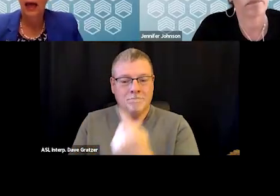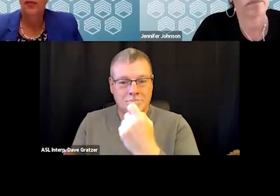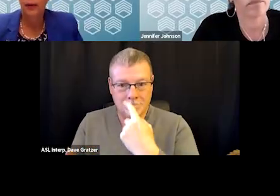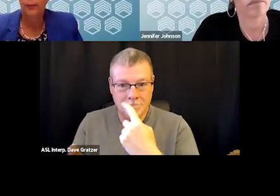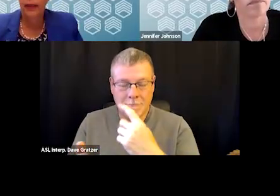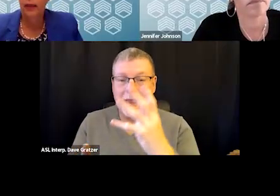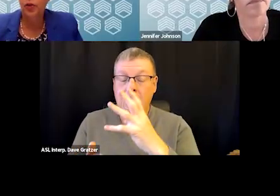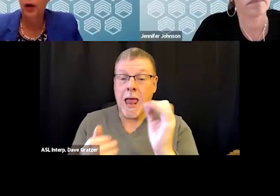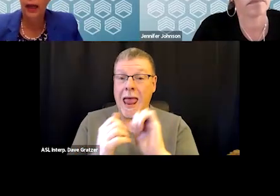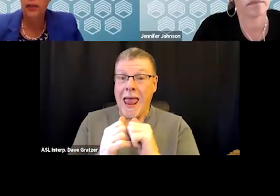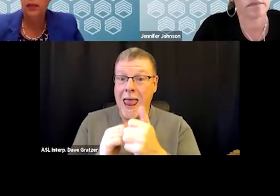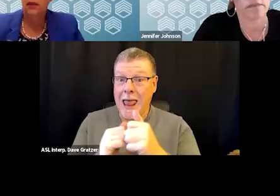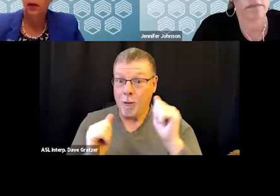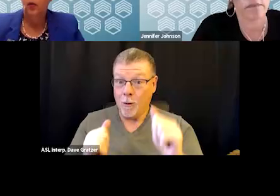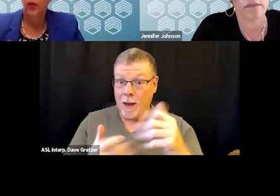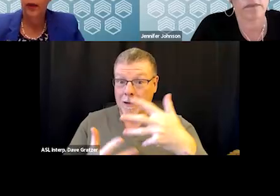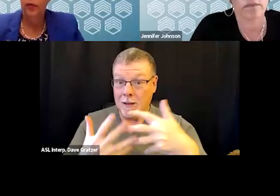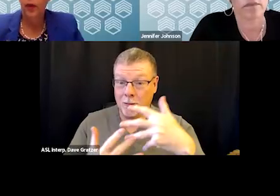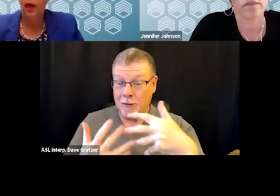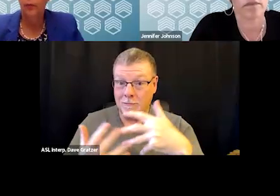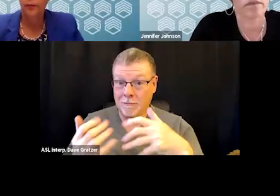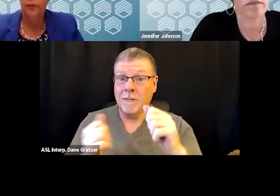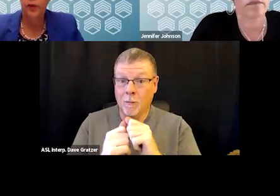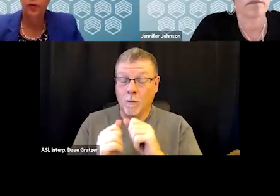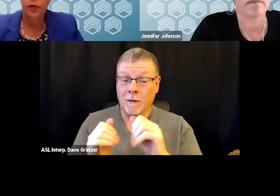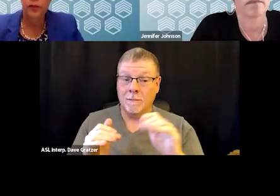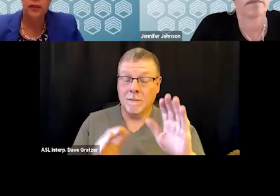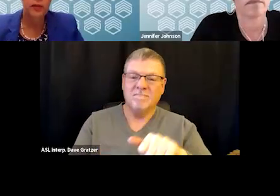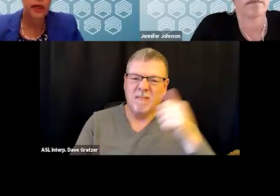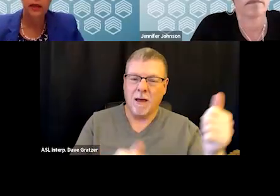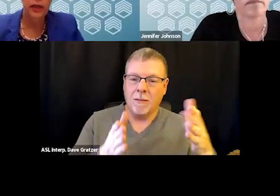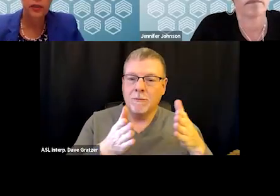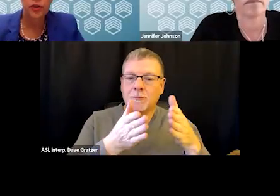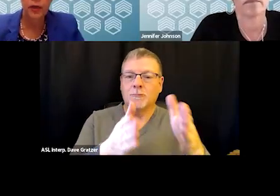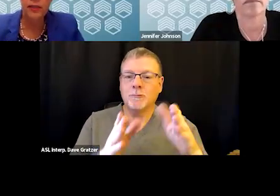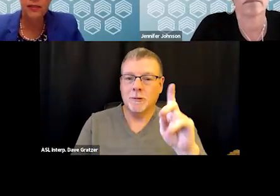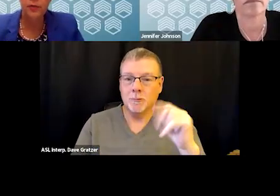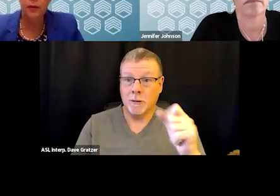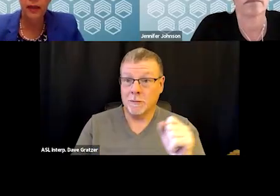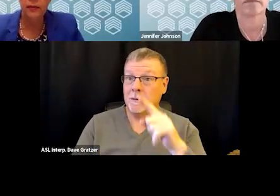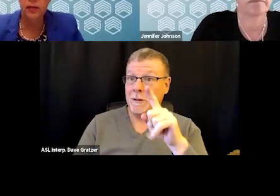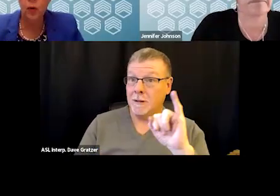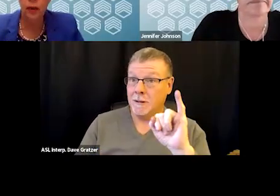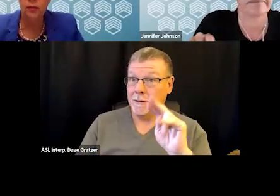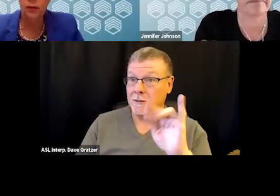and how that may interact with, um, the other drugs that they're taking. Jenny, did you wanna say something about that as well?